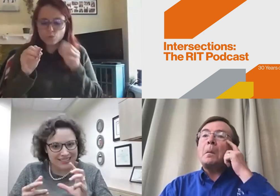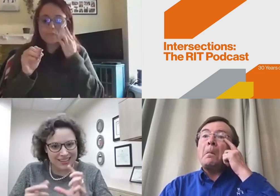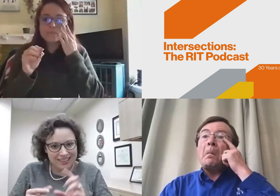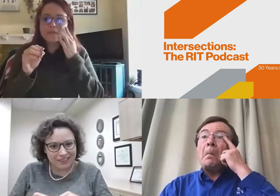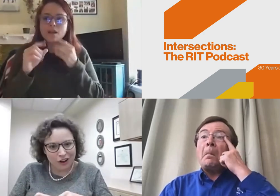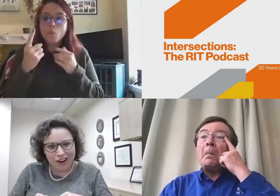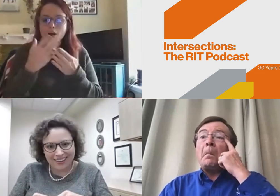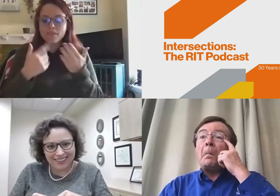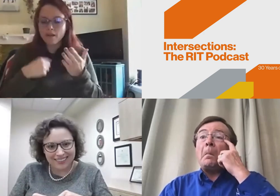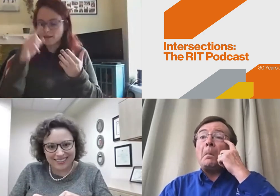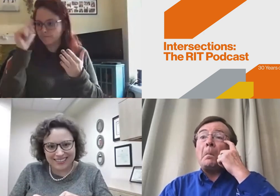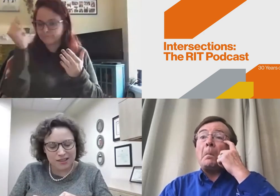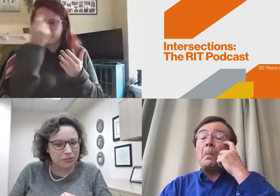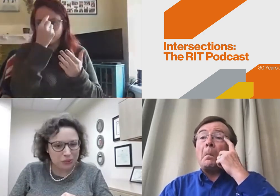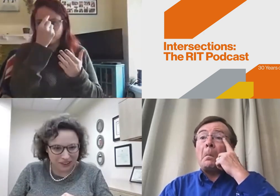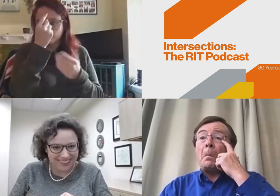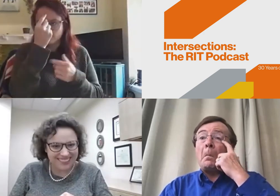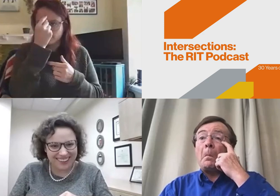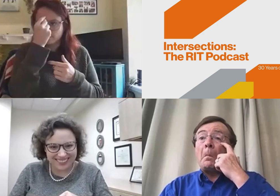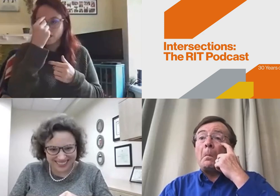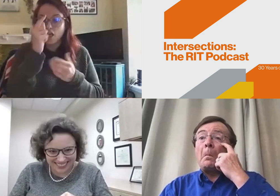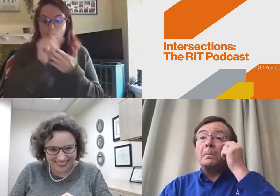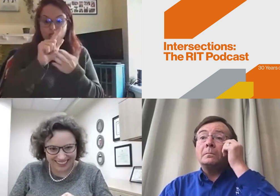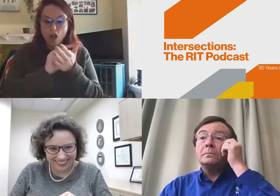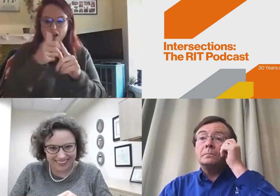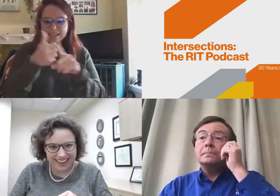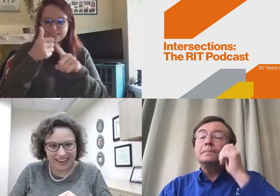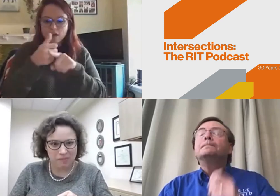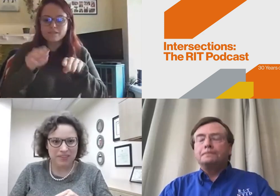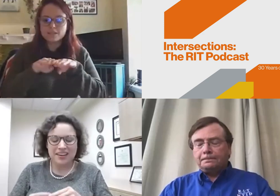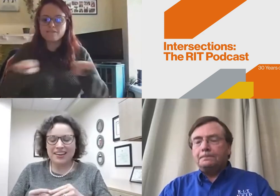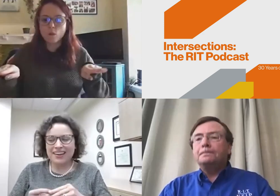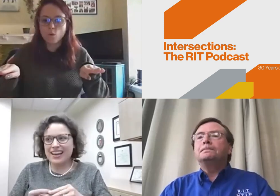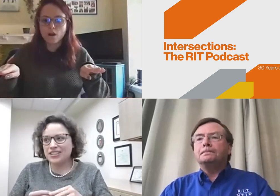is that the law is the floor, not the ceiling.